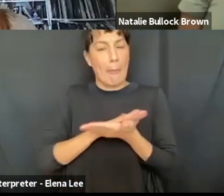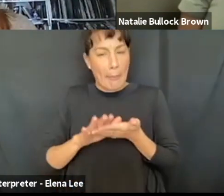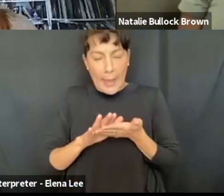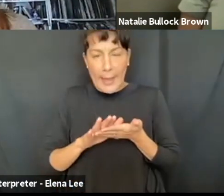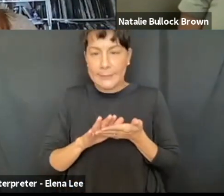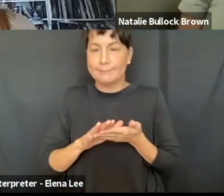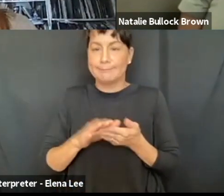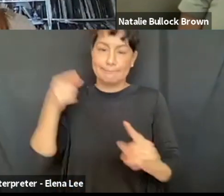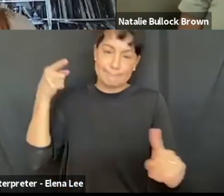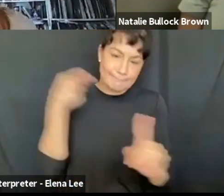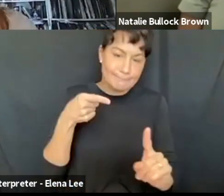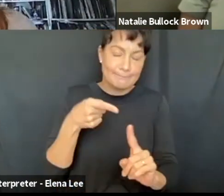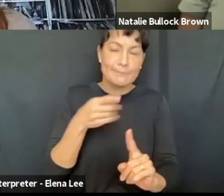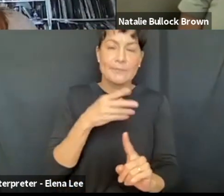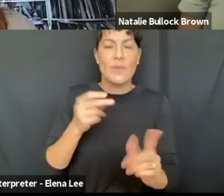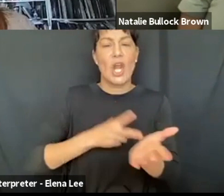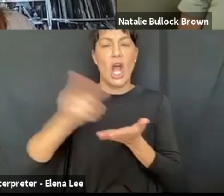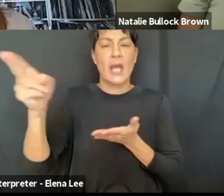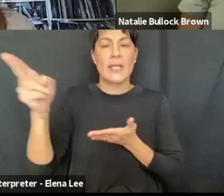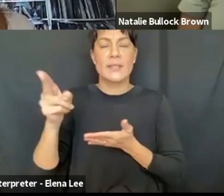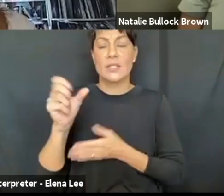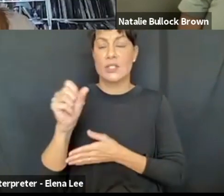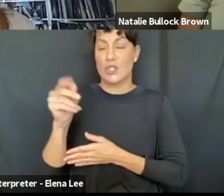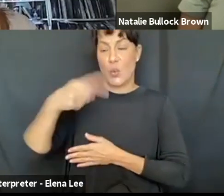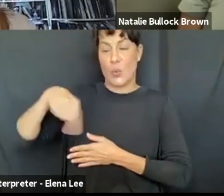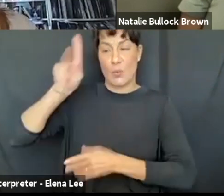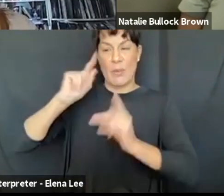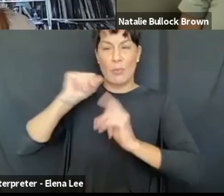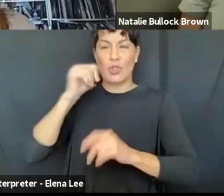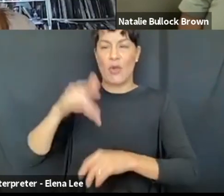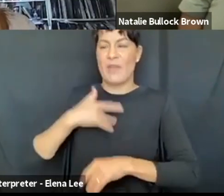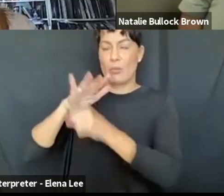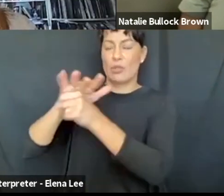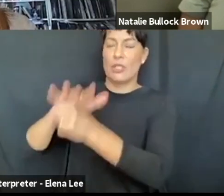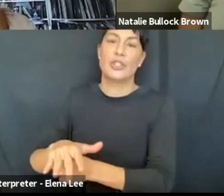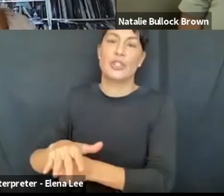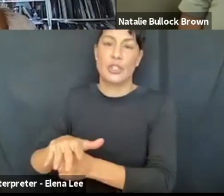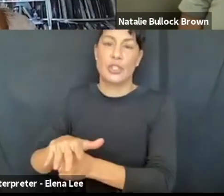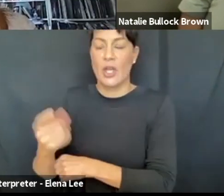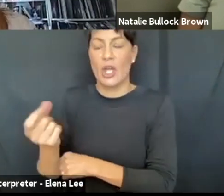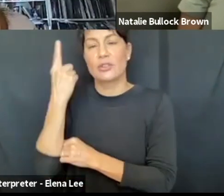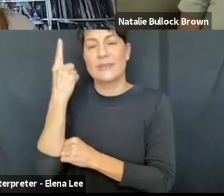so that people don't feel pressured. And so, that they also understand that there's only so much that we're doing,